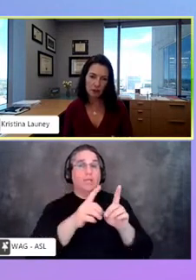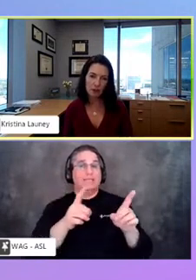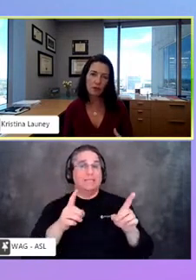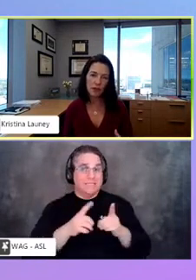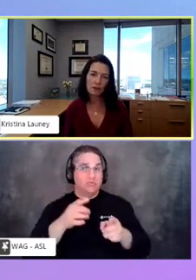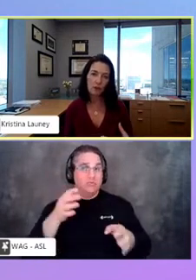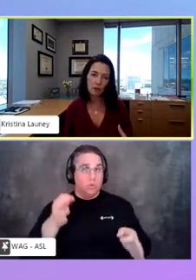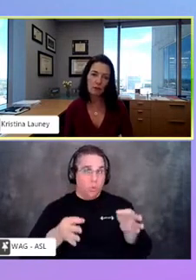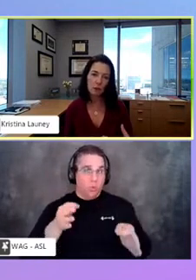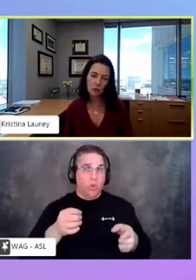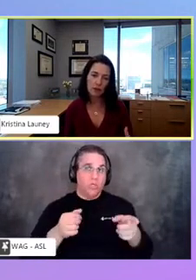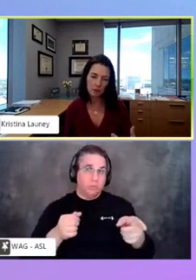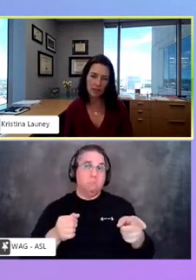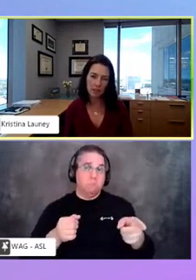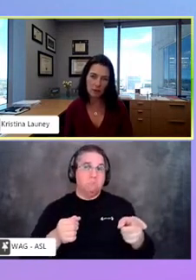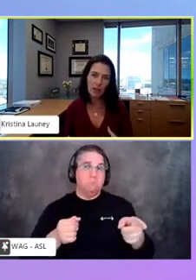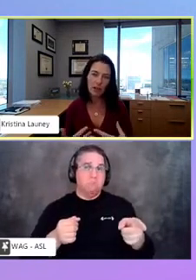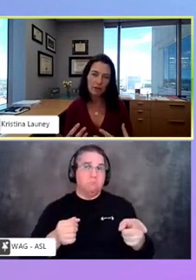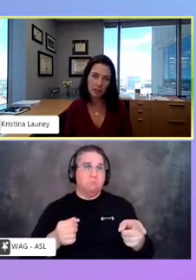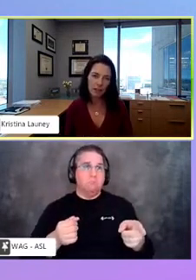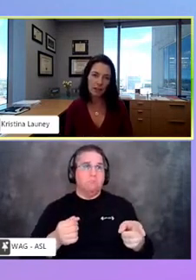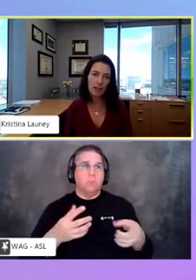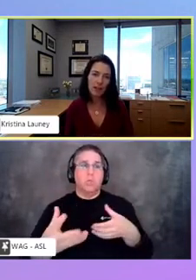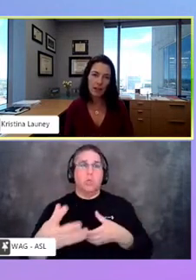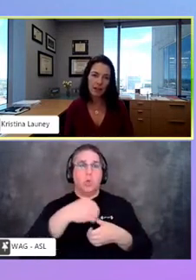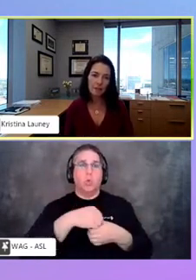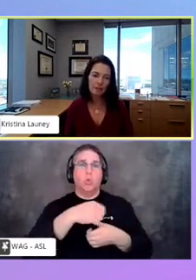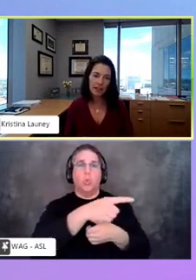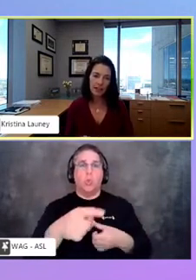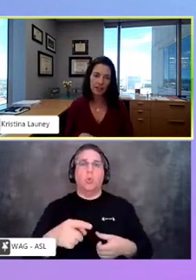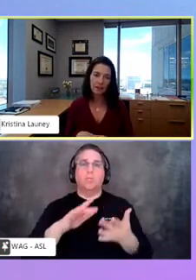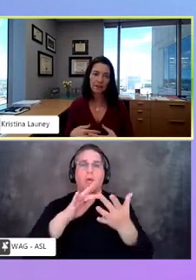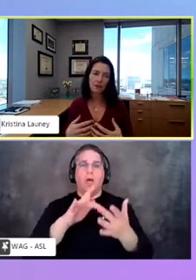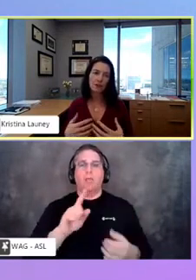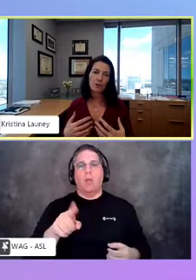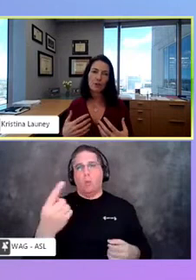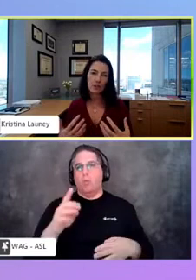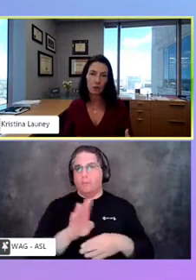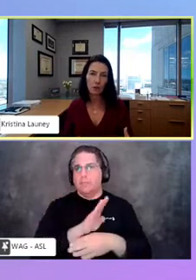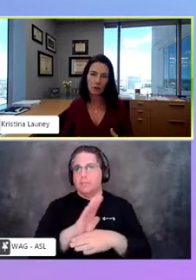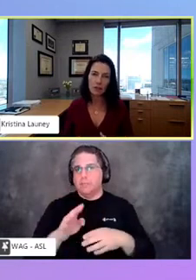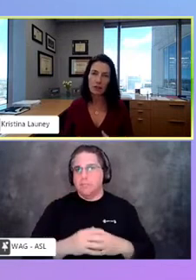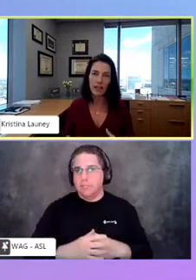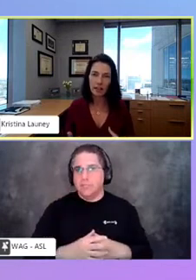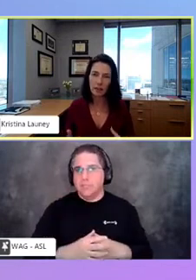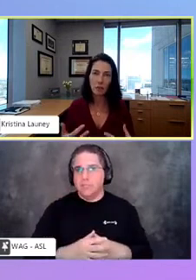customers to be covered. district courts have applied